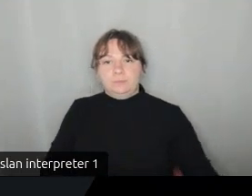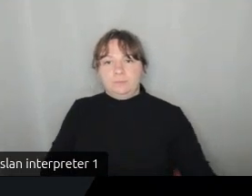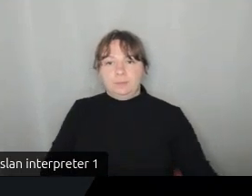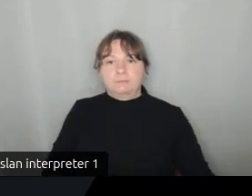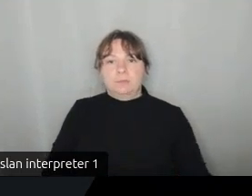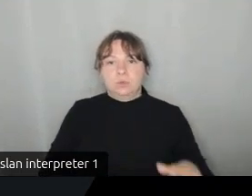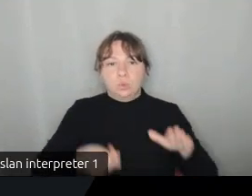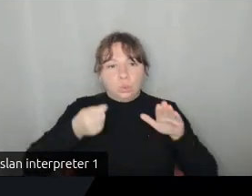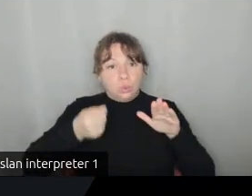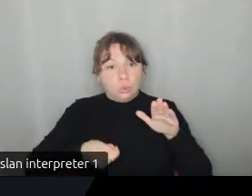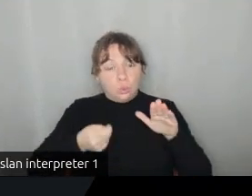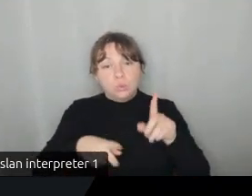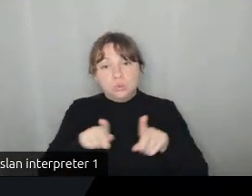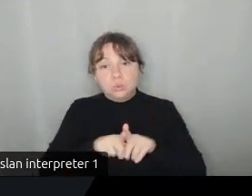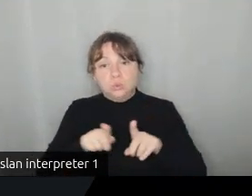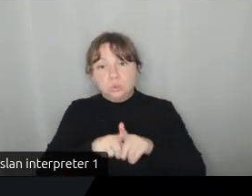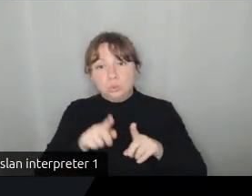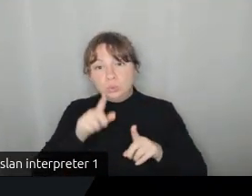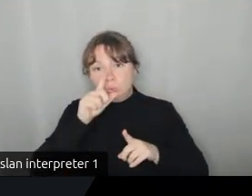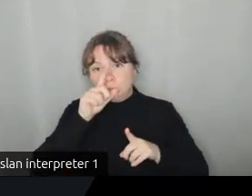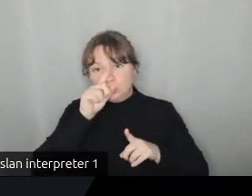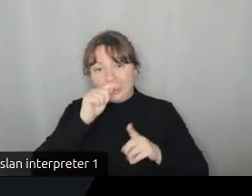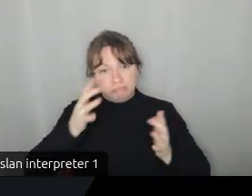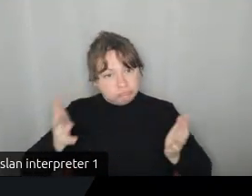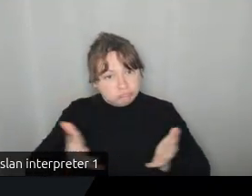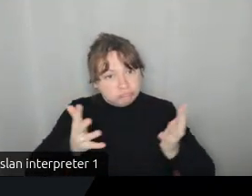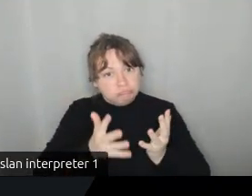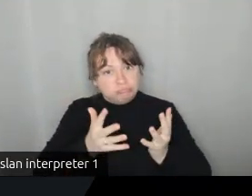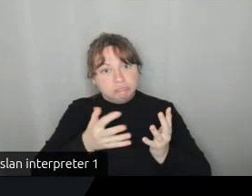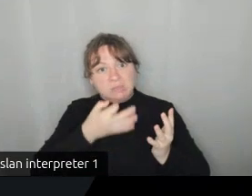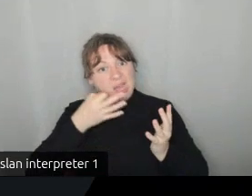they will have them um sort of push through and ask for it to be viewed quite quickly especially